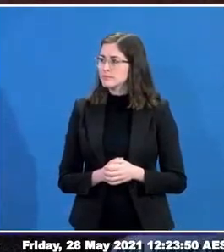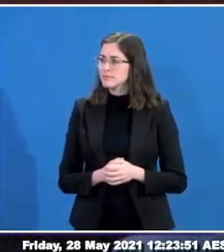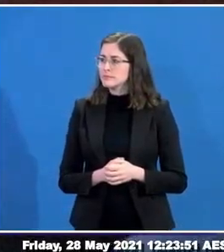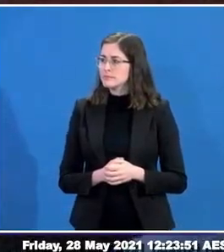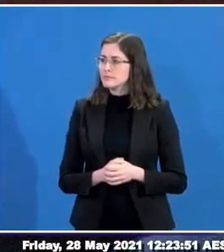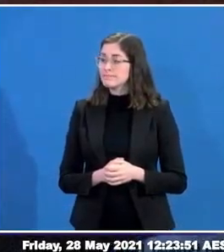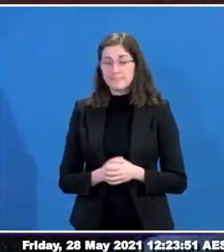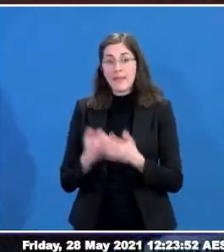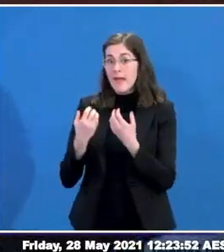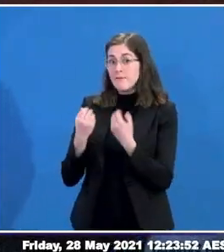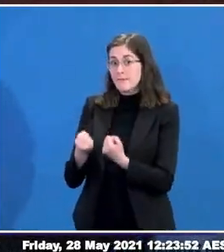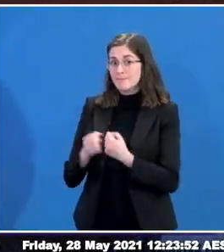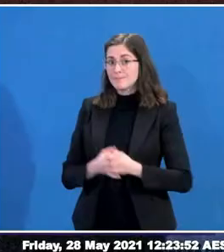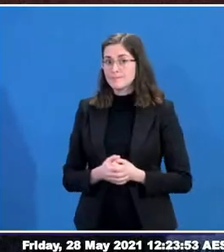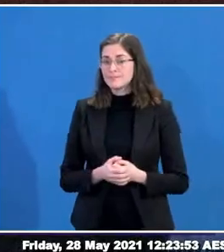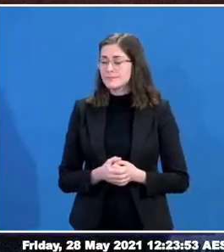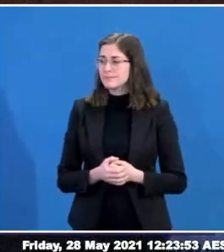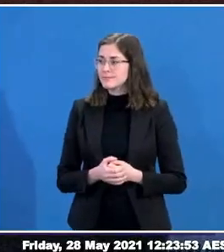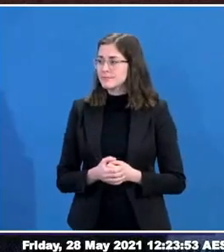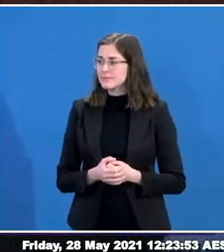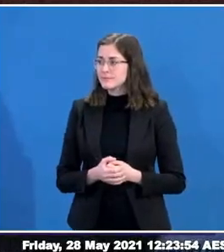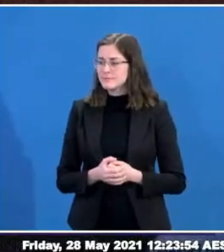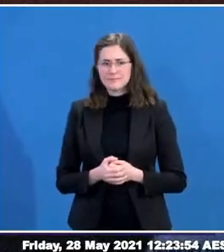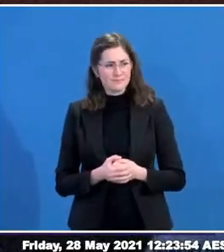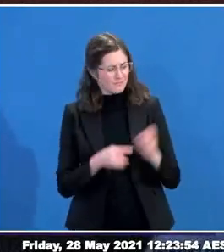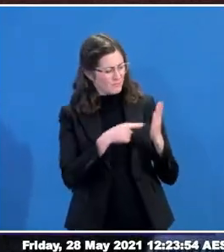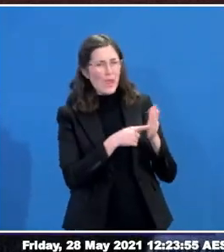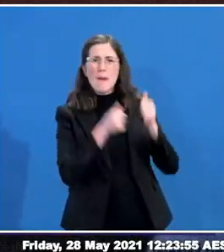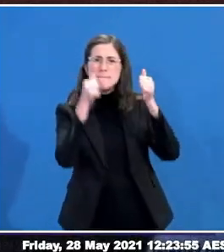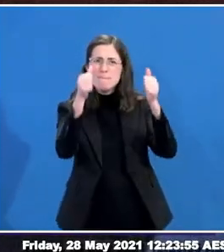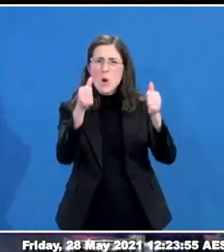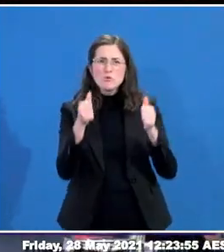Thank you. Where would that be displayed or who would get that poster?